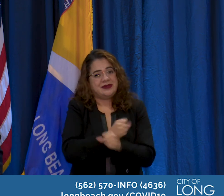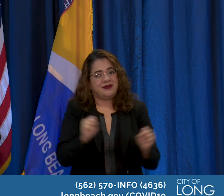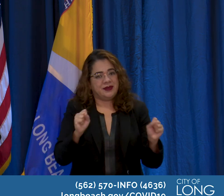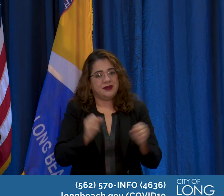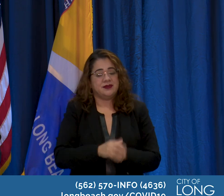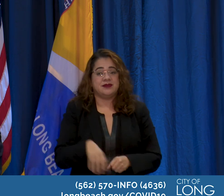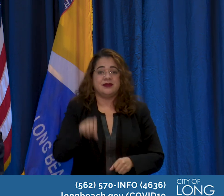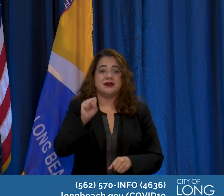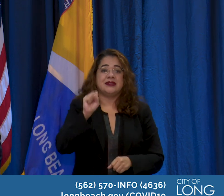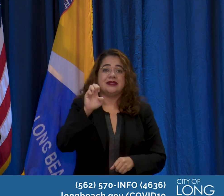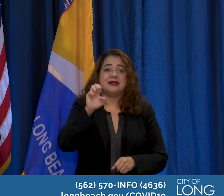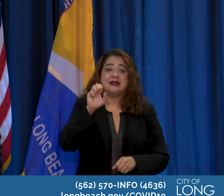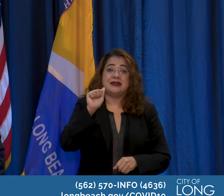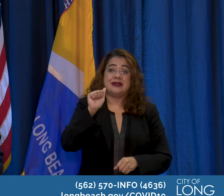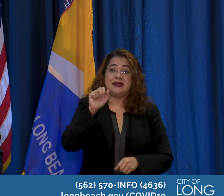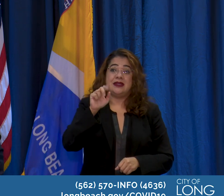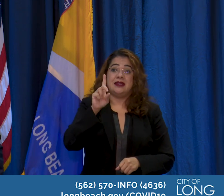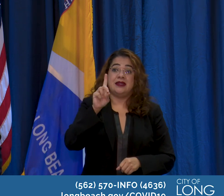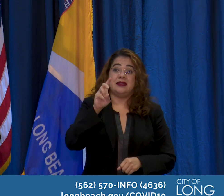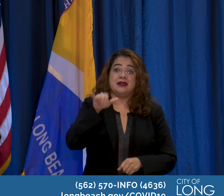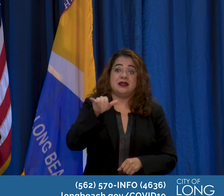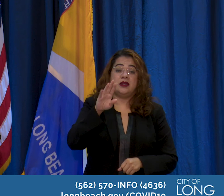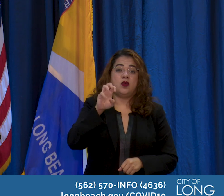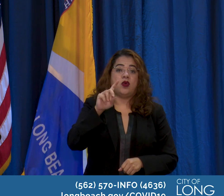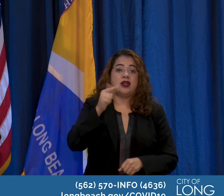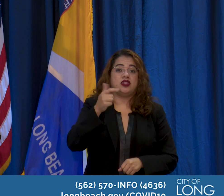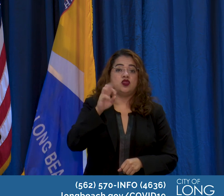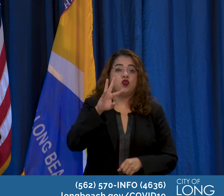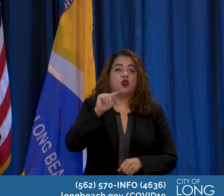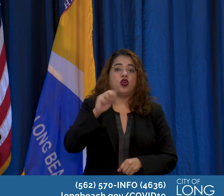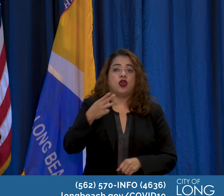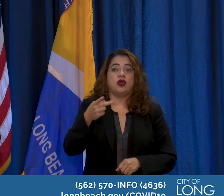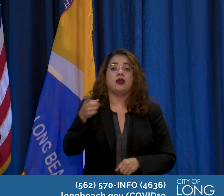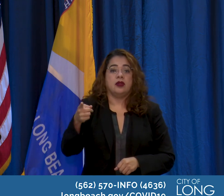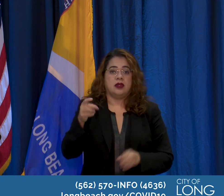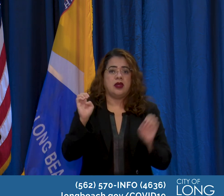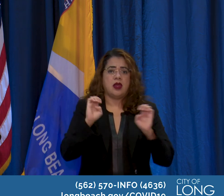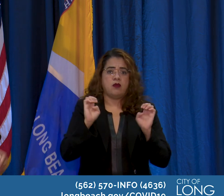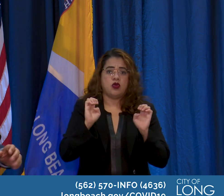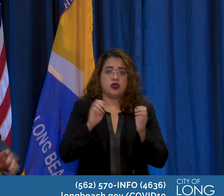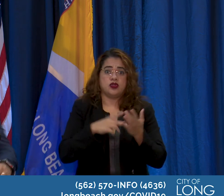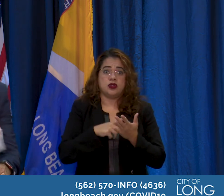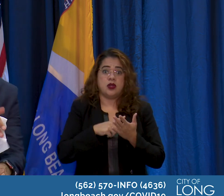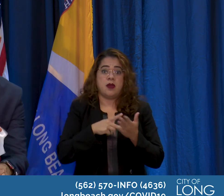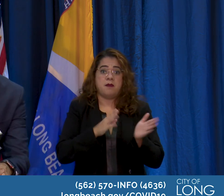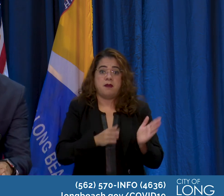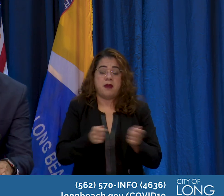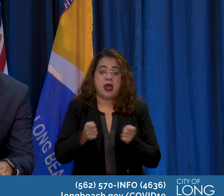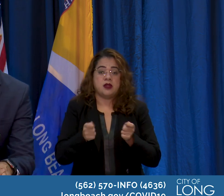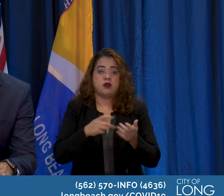She has a great update and then she'll be around to answer some questions as well.